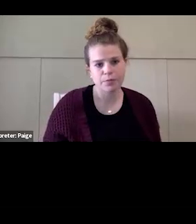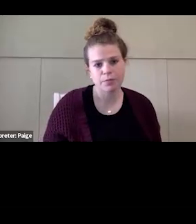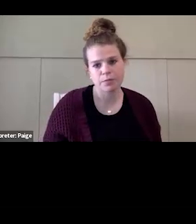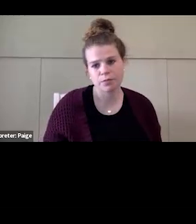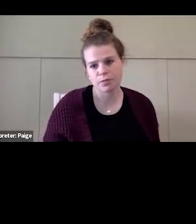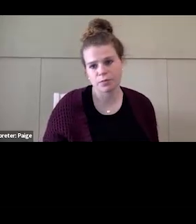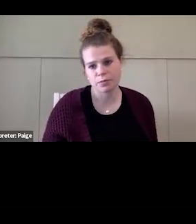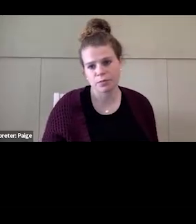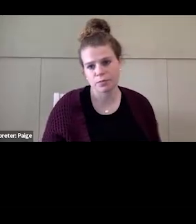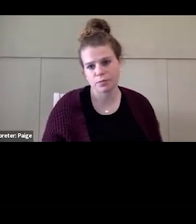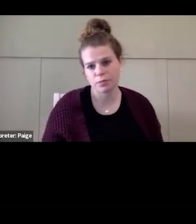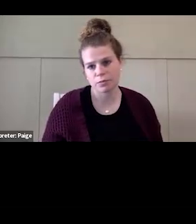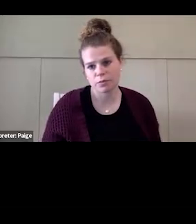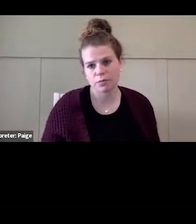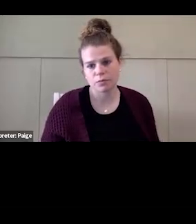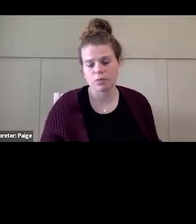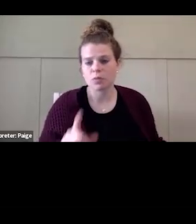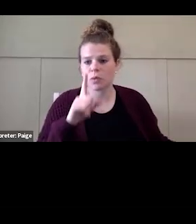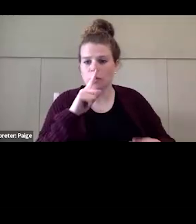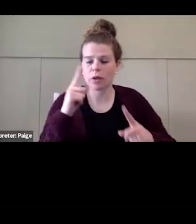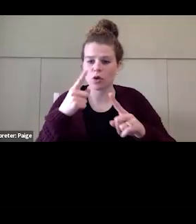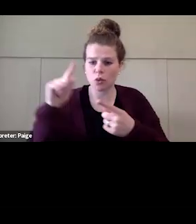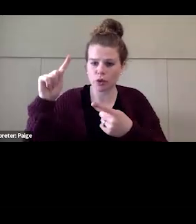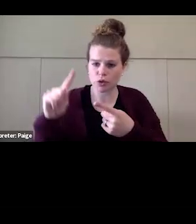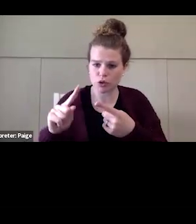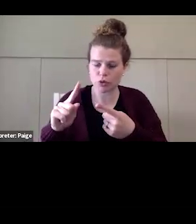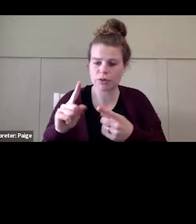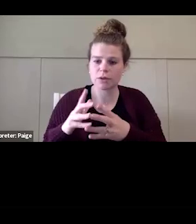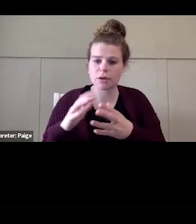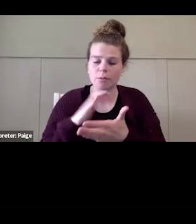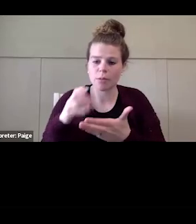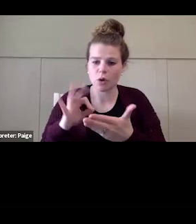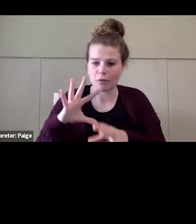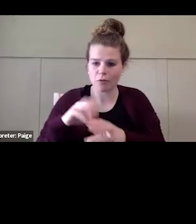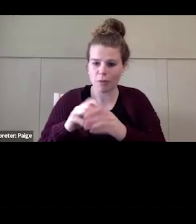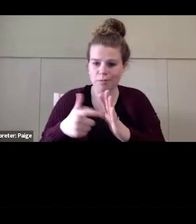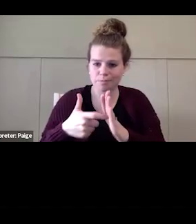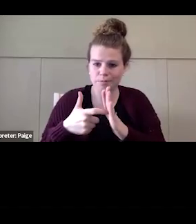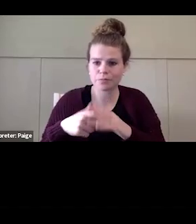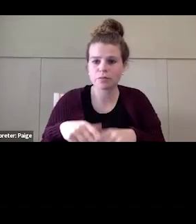with the criminal justice system, as well as the emergency department. I think traditionally,